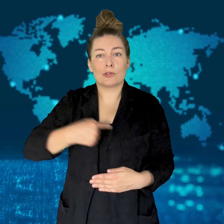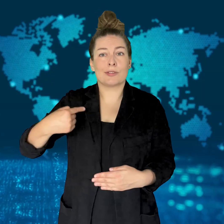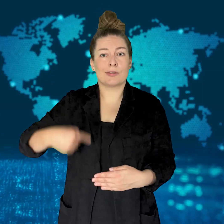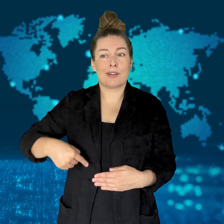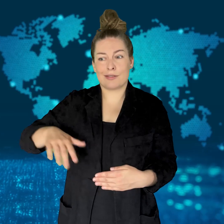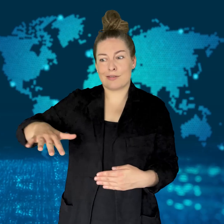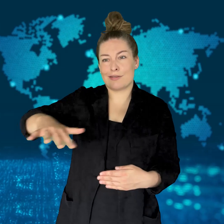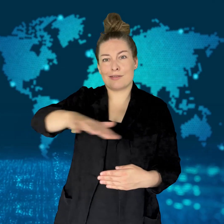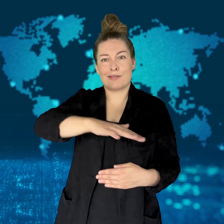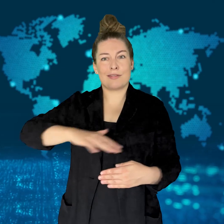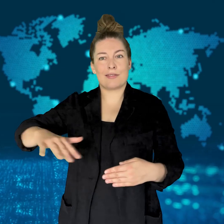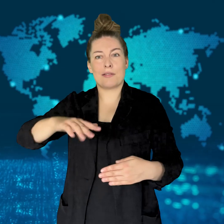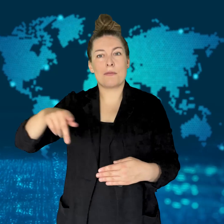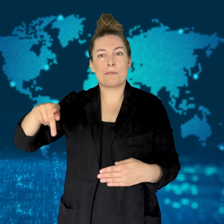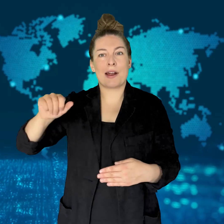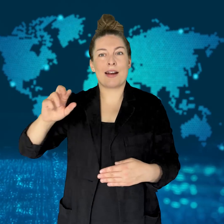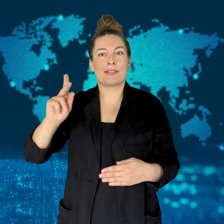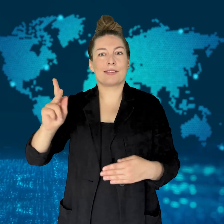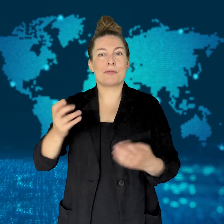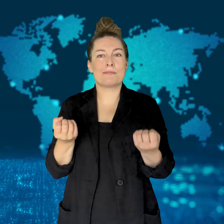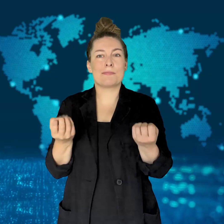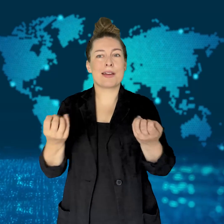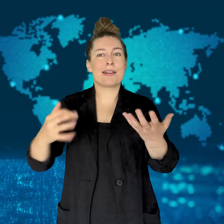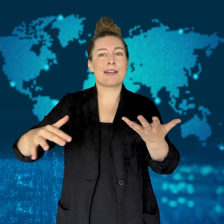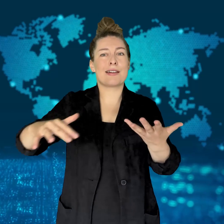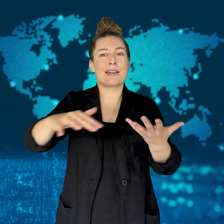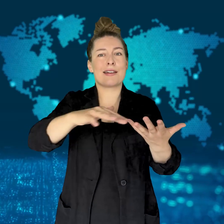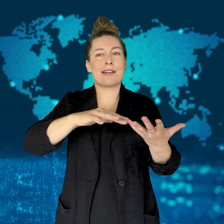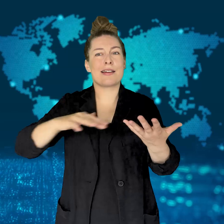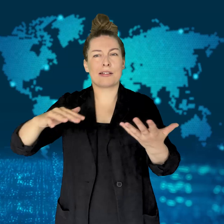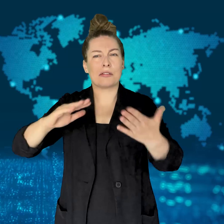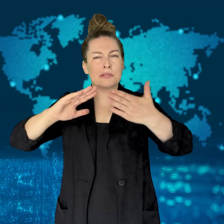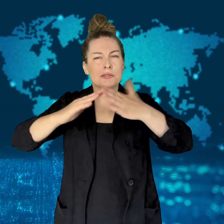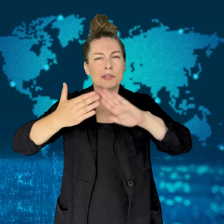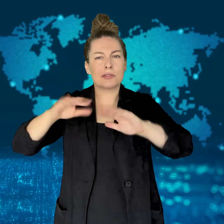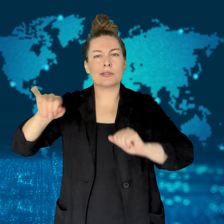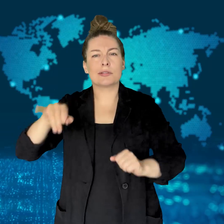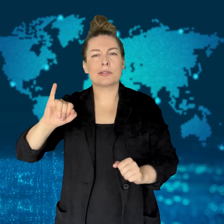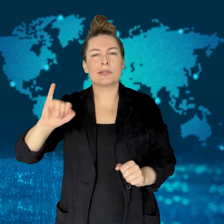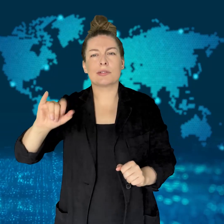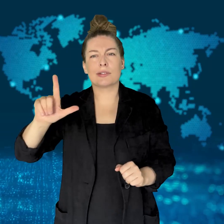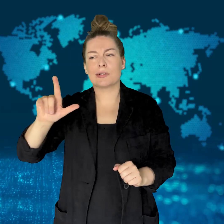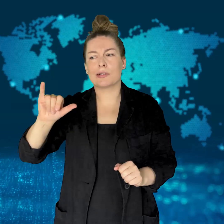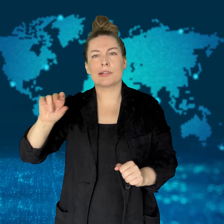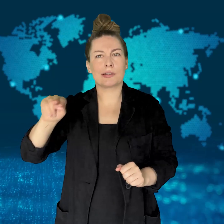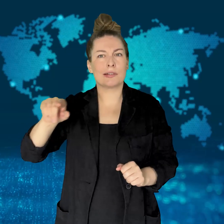[MONIKA]: A suspect has been arrested for the stabbing of